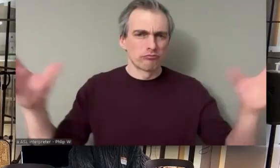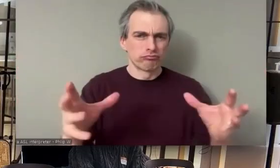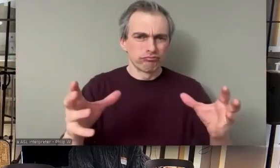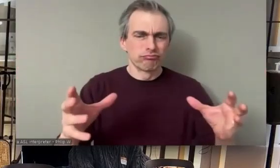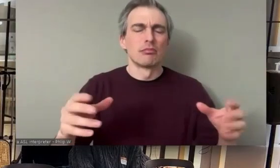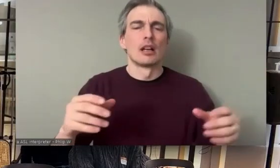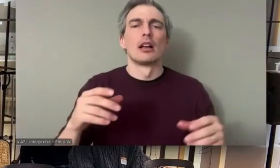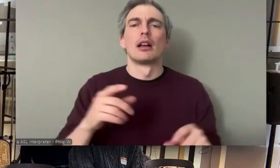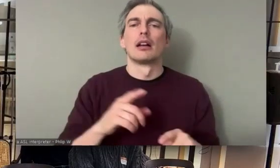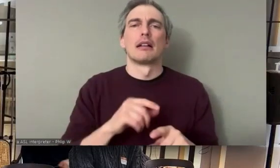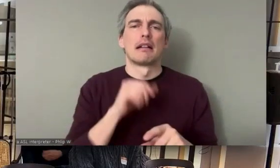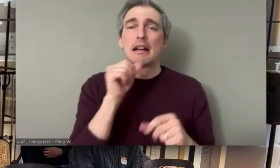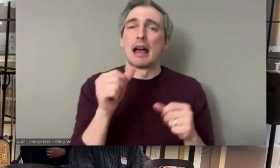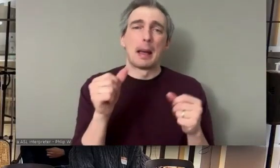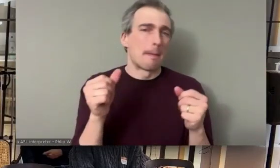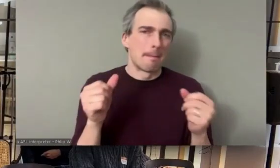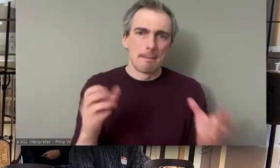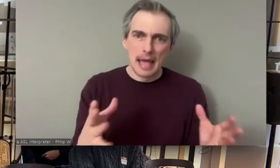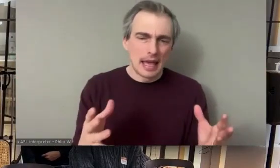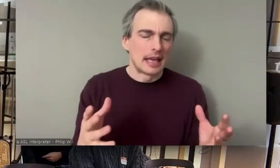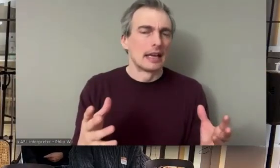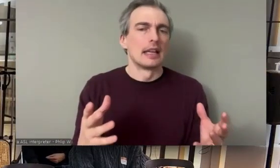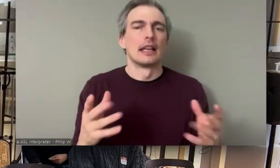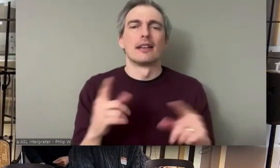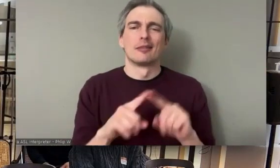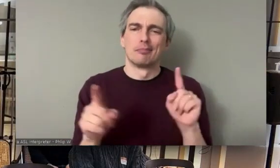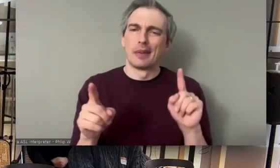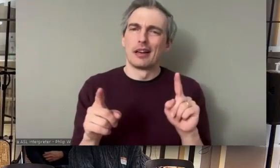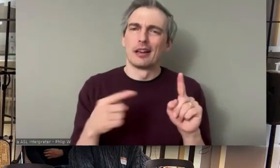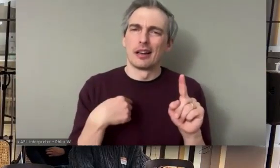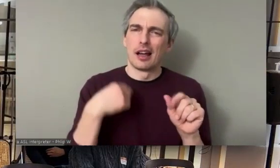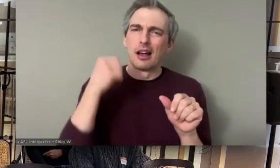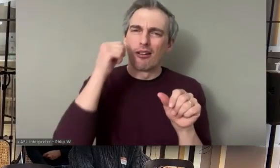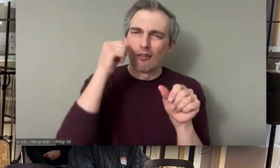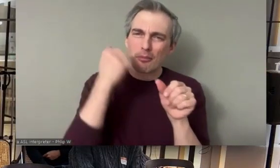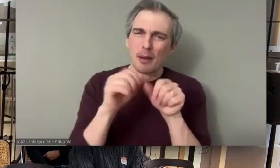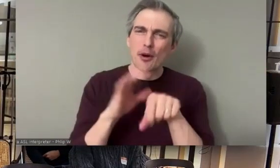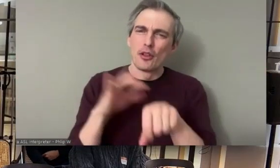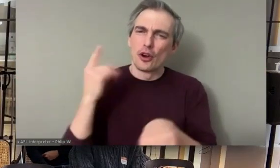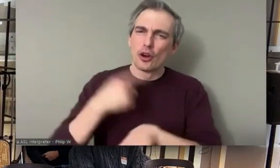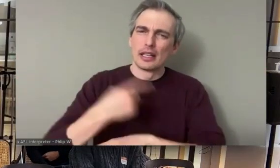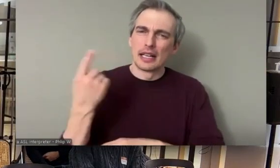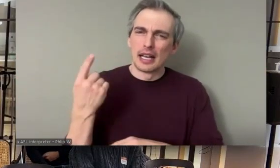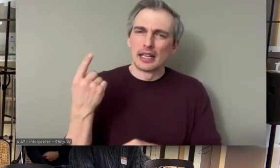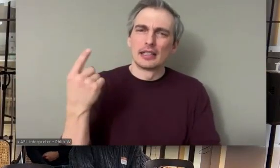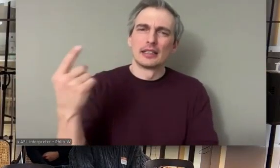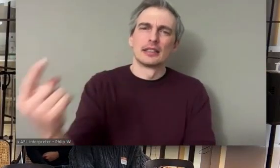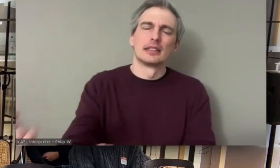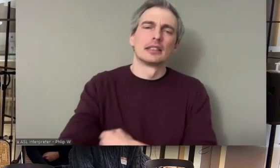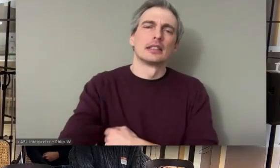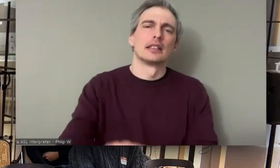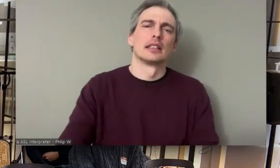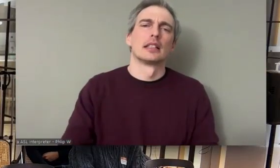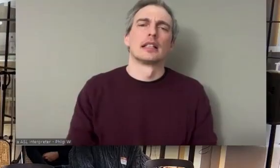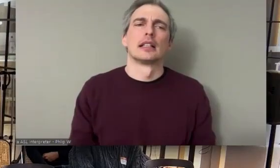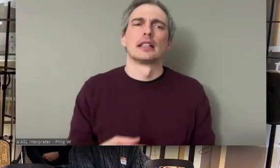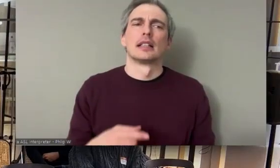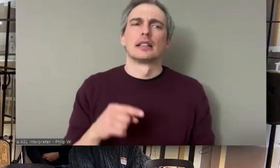But... I do remember those early days... He was accessing